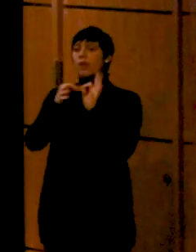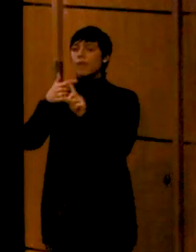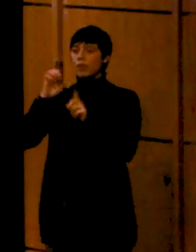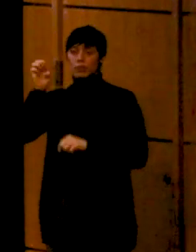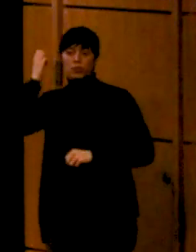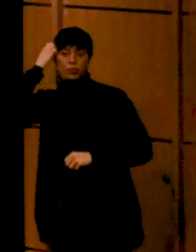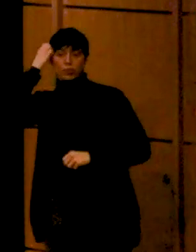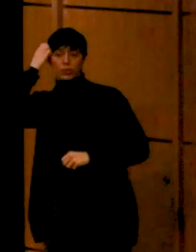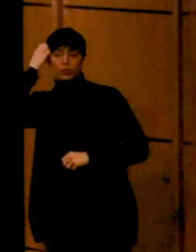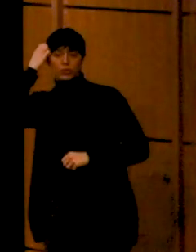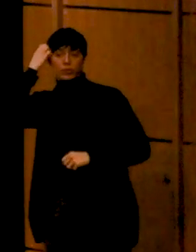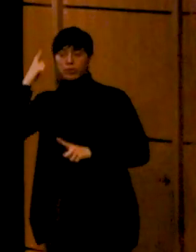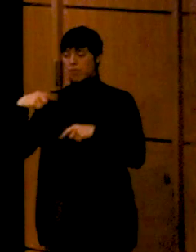antiquity to 1900s.